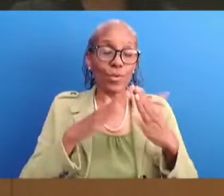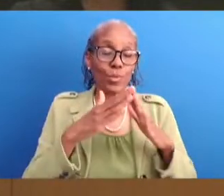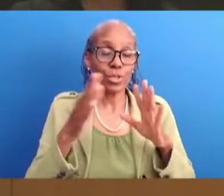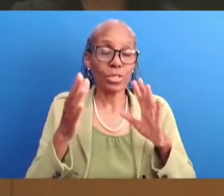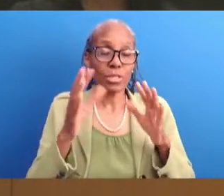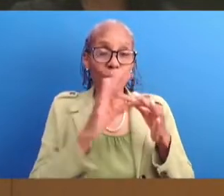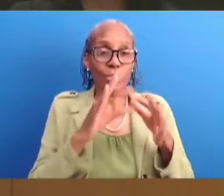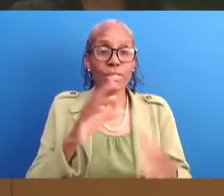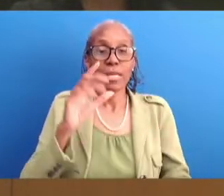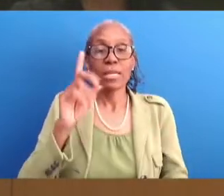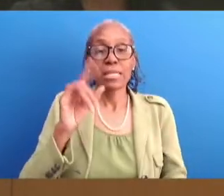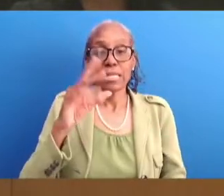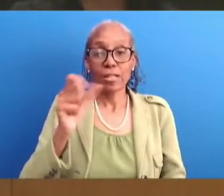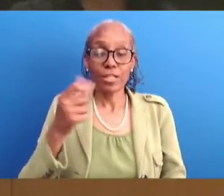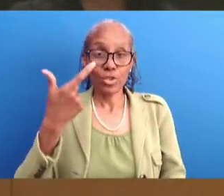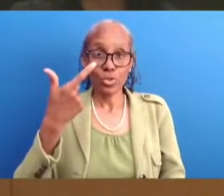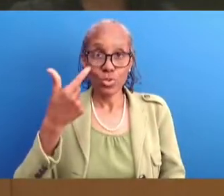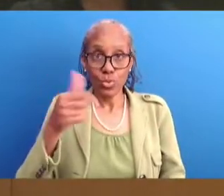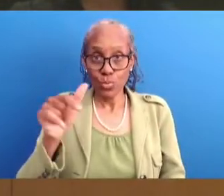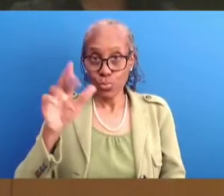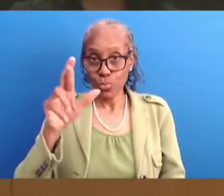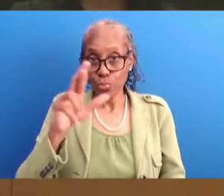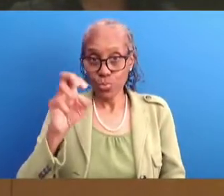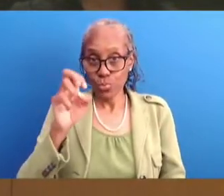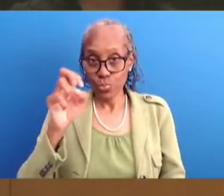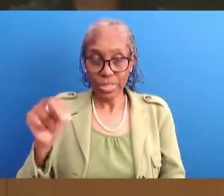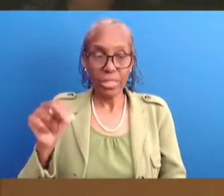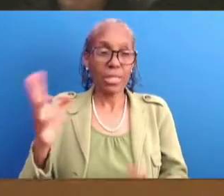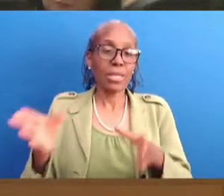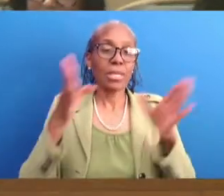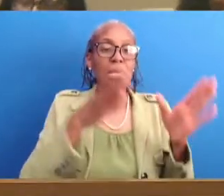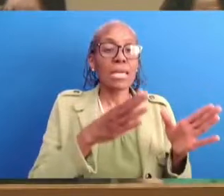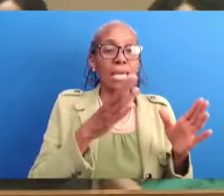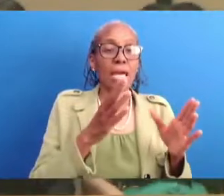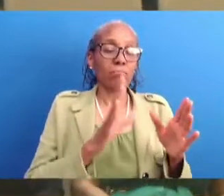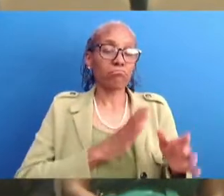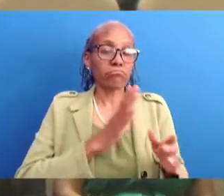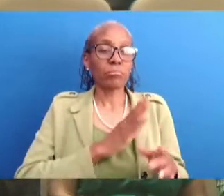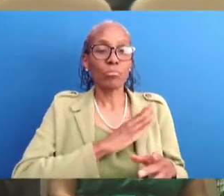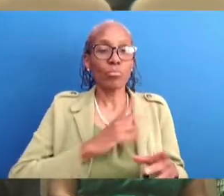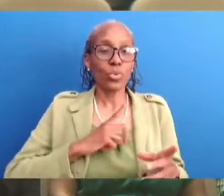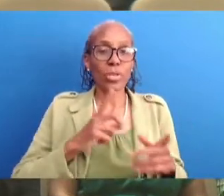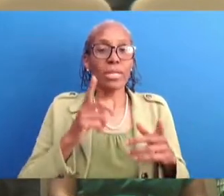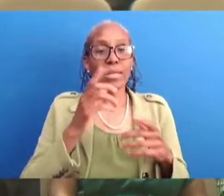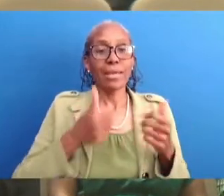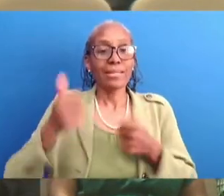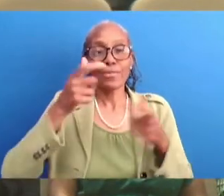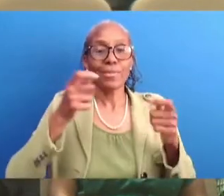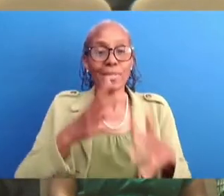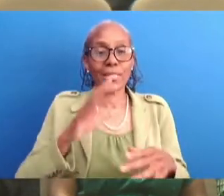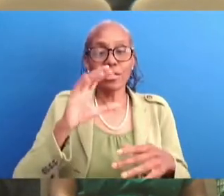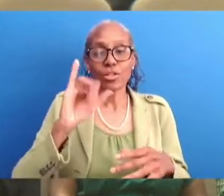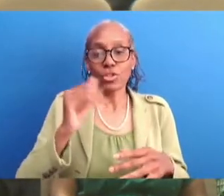KERR, THE DIRECTOR OF THE JEWISH